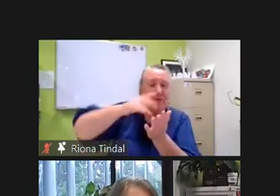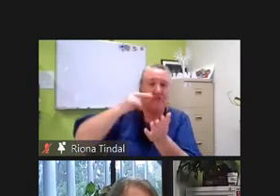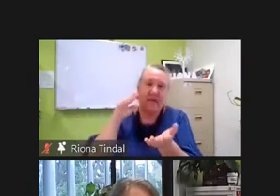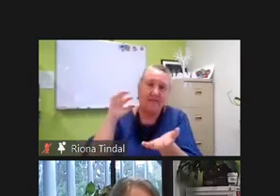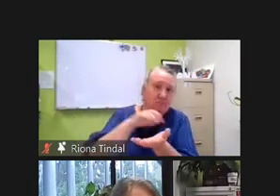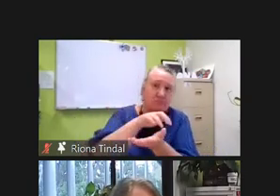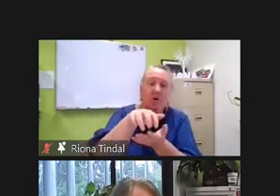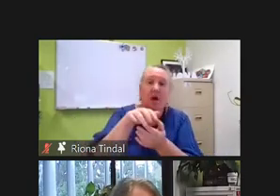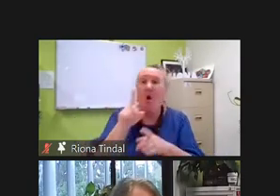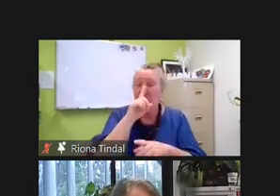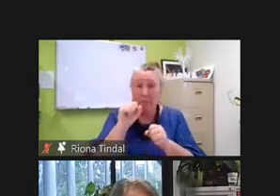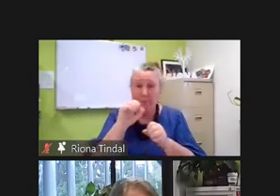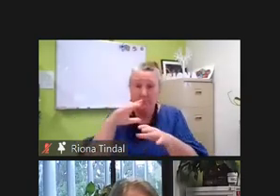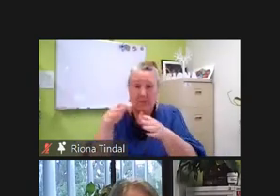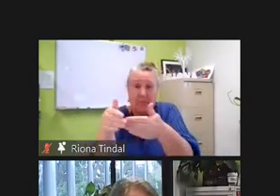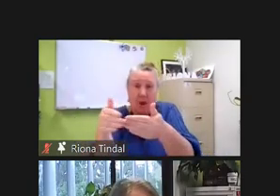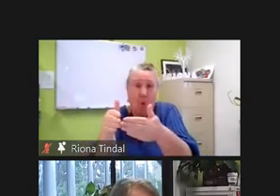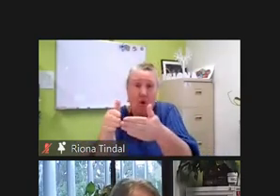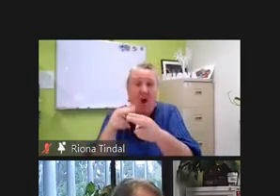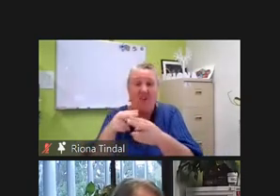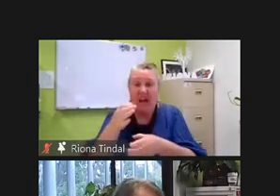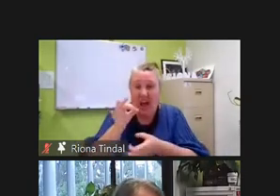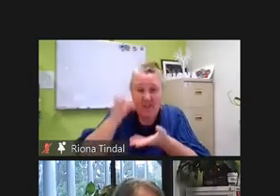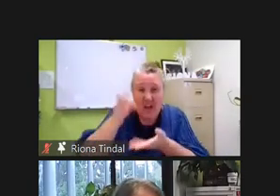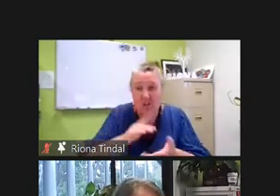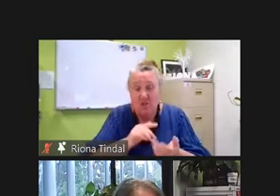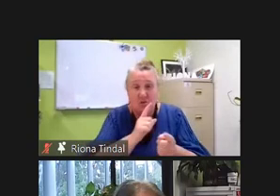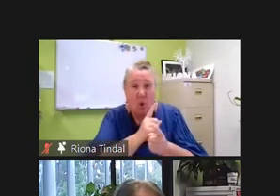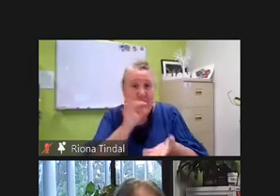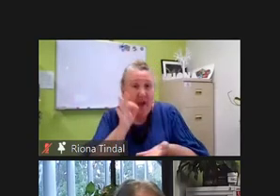somewhere that's comfortable, central, easy for deaf people to get to. It could be a corner of